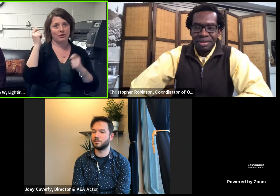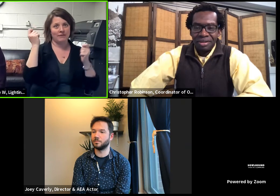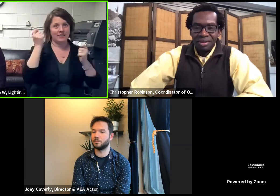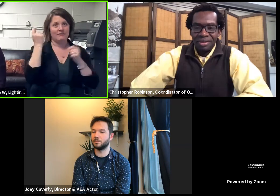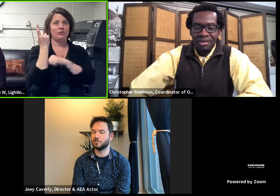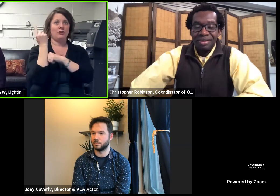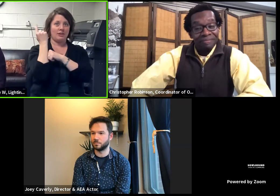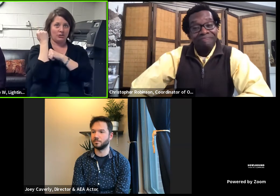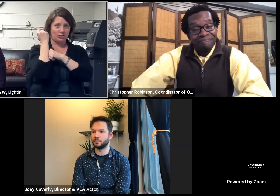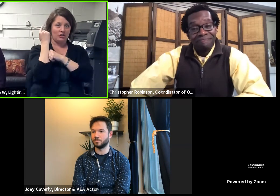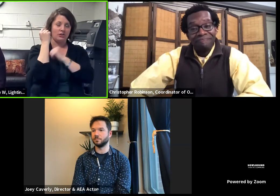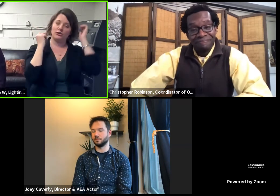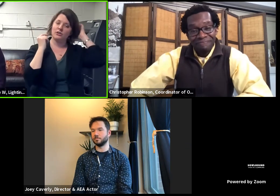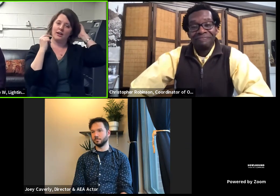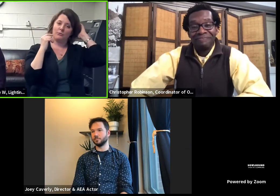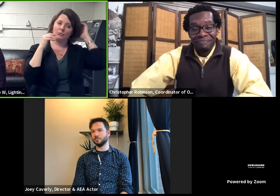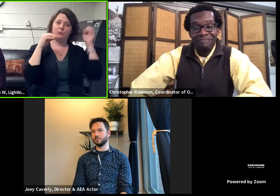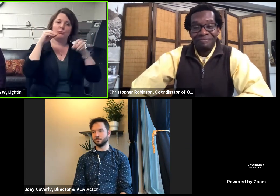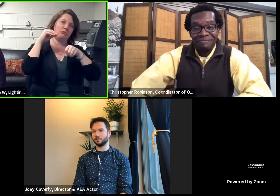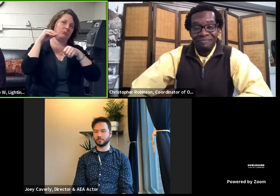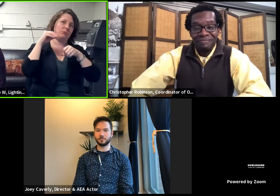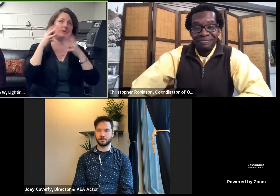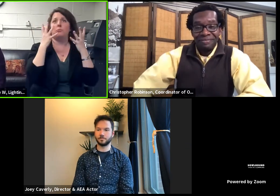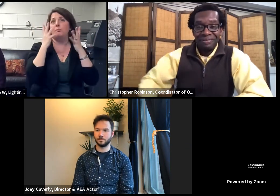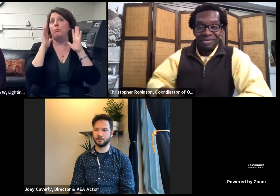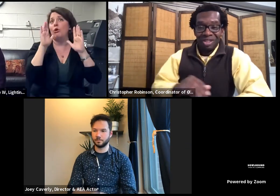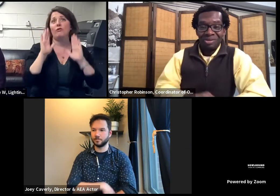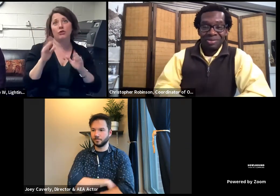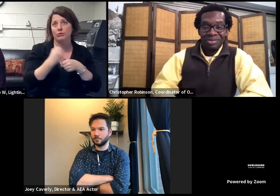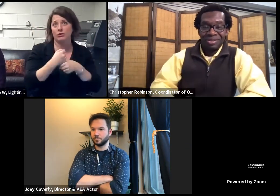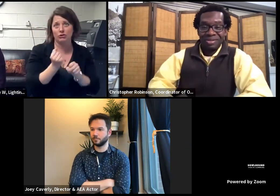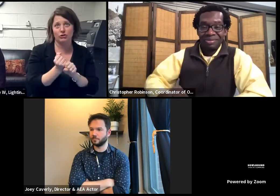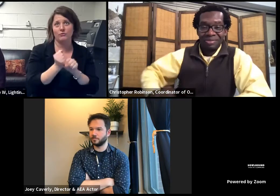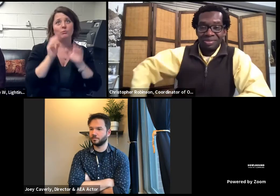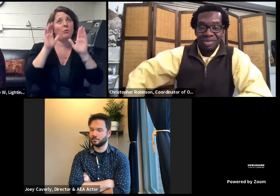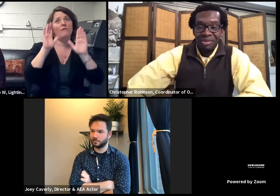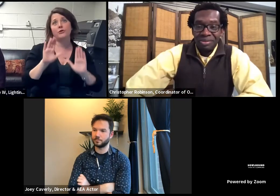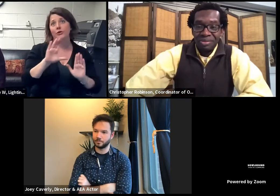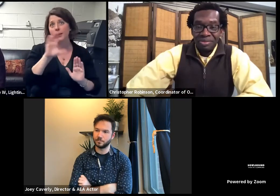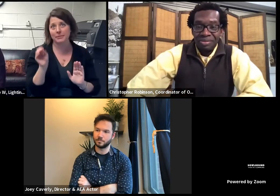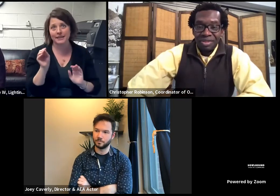It was Alabama's Shakespeare Festival last year. Oh, nice. It was a wonderful production.